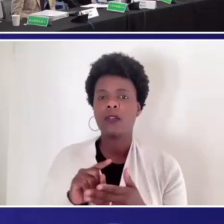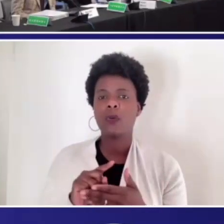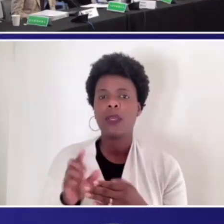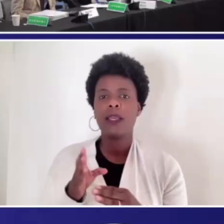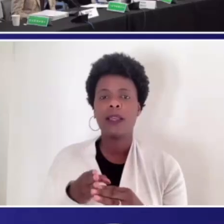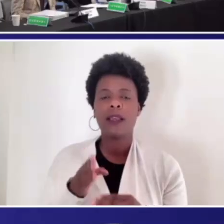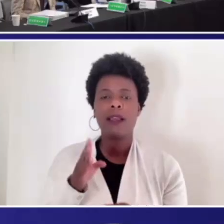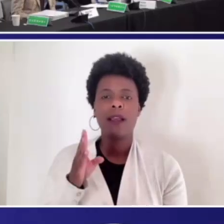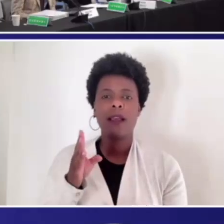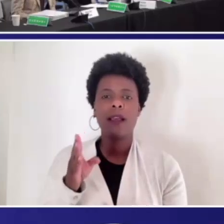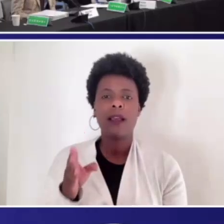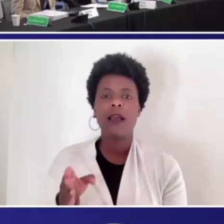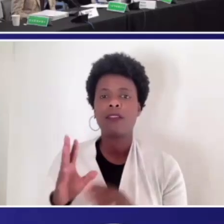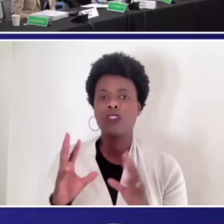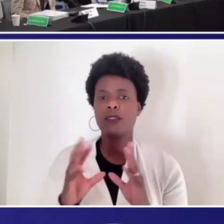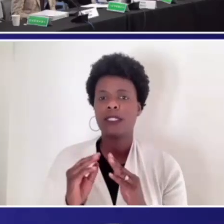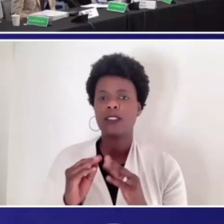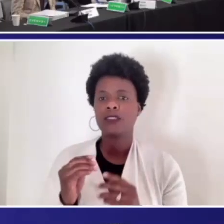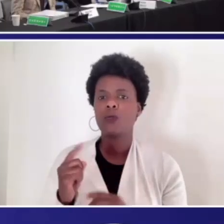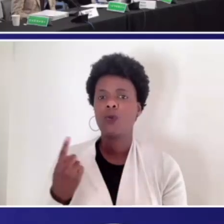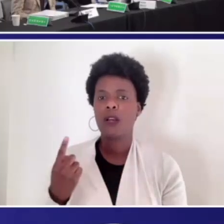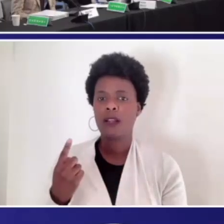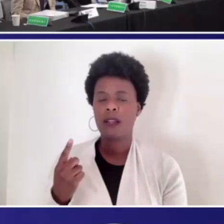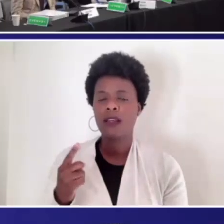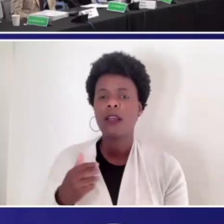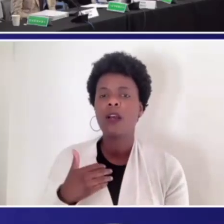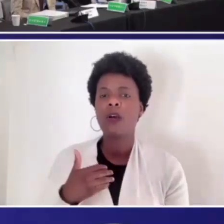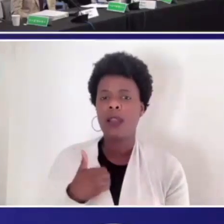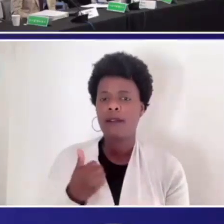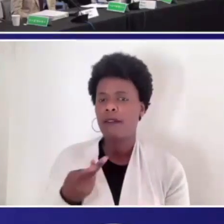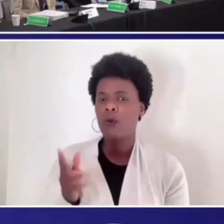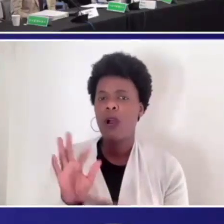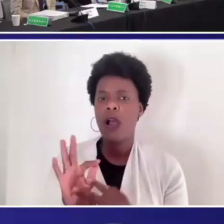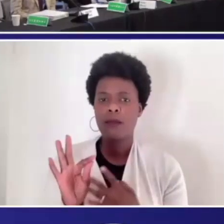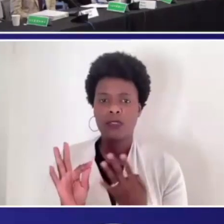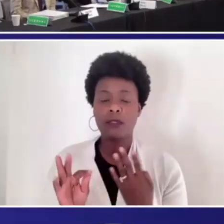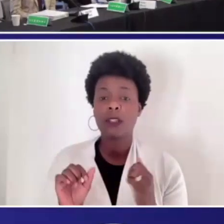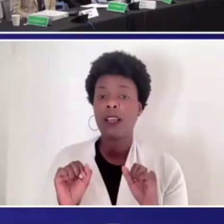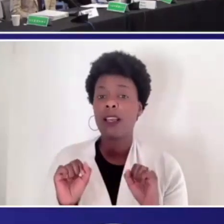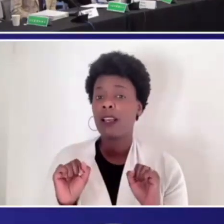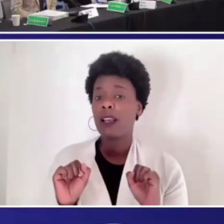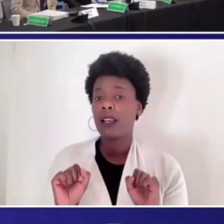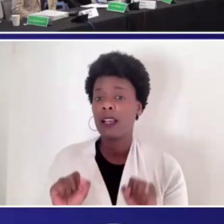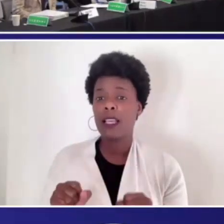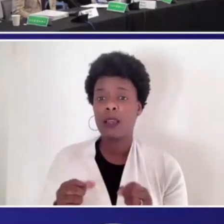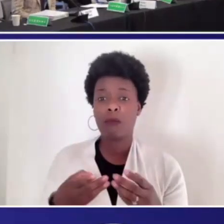the -- session one. So Jeff, we have a couple options here. I can talk broadly through,